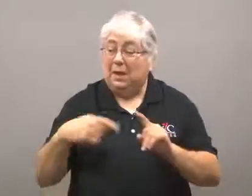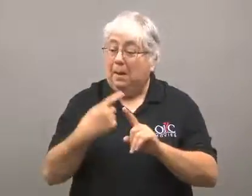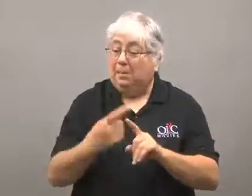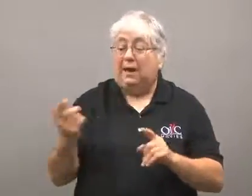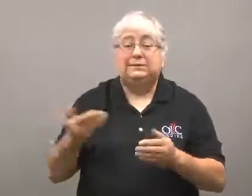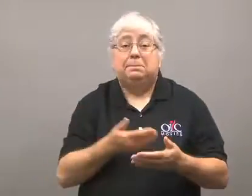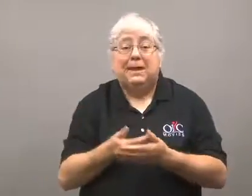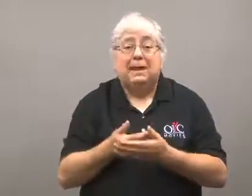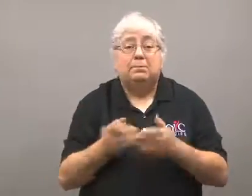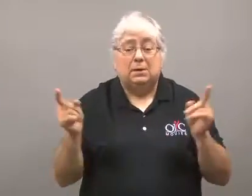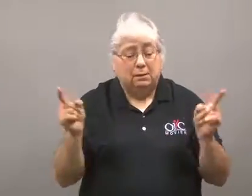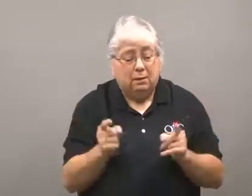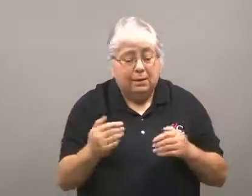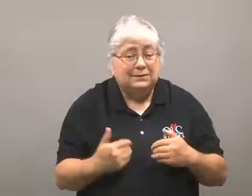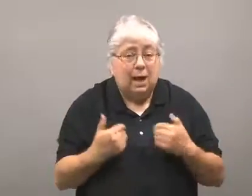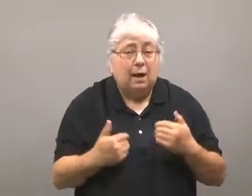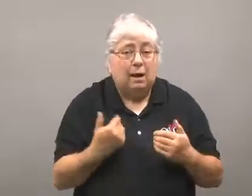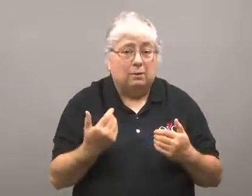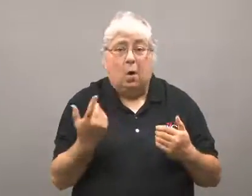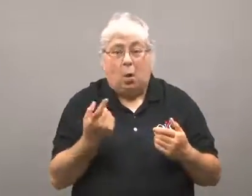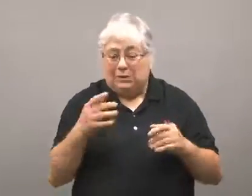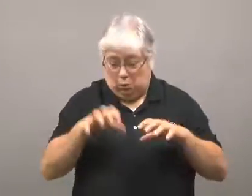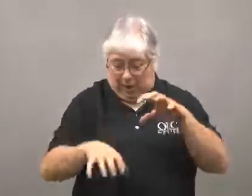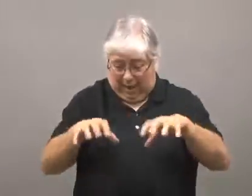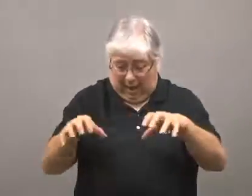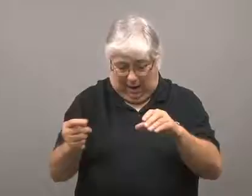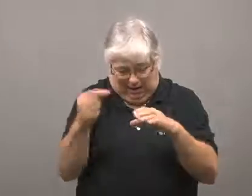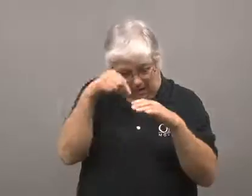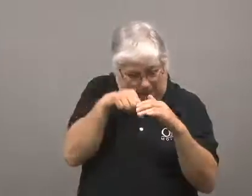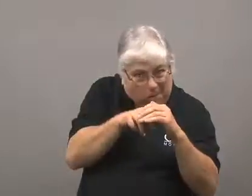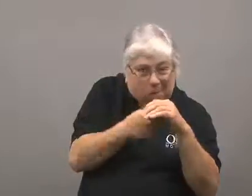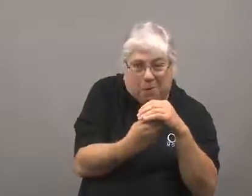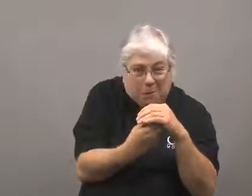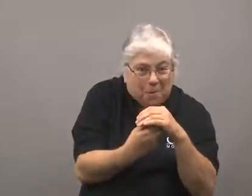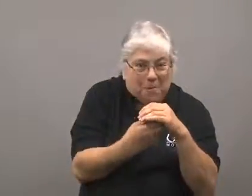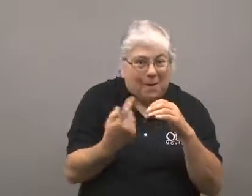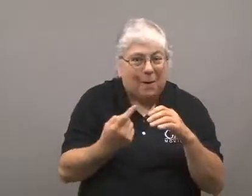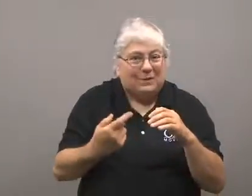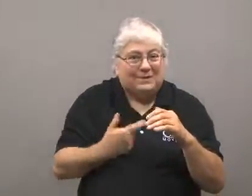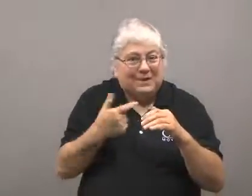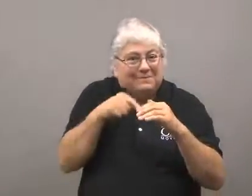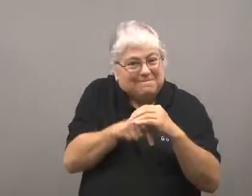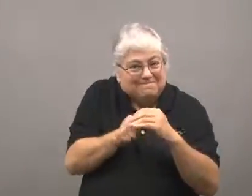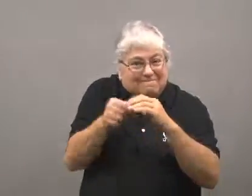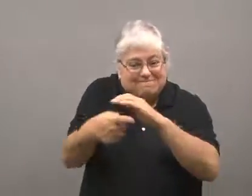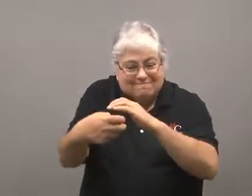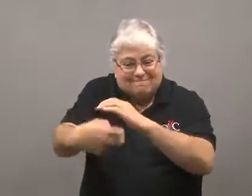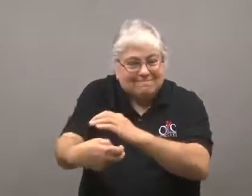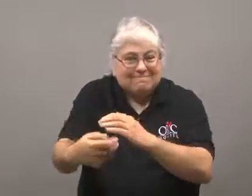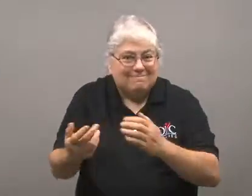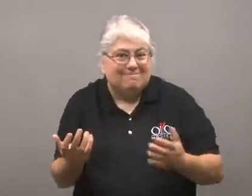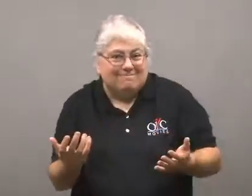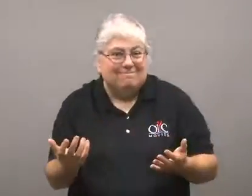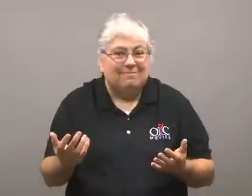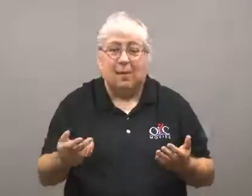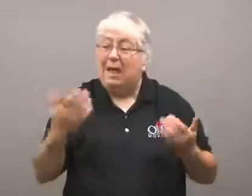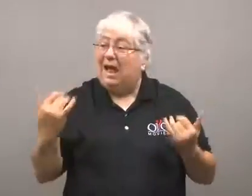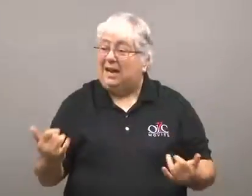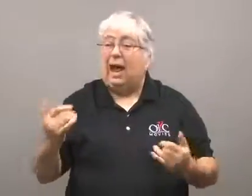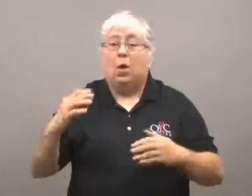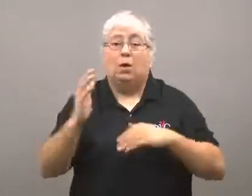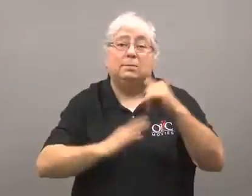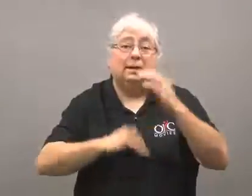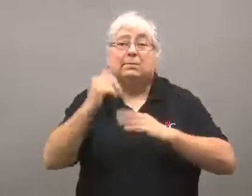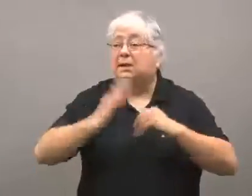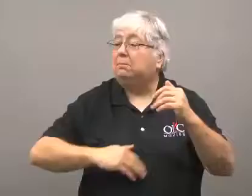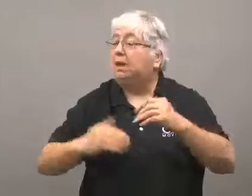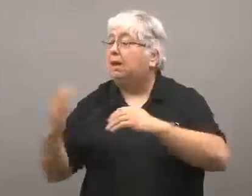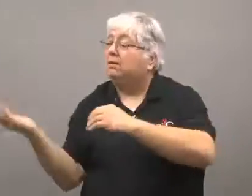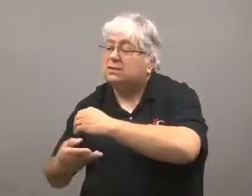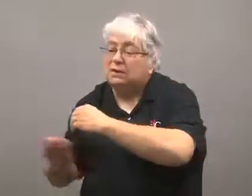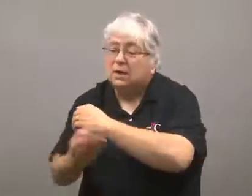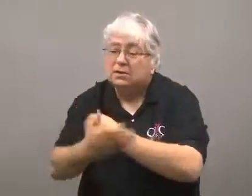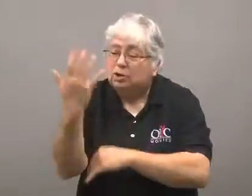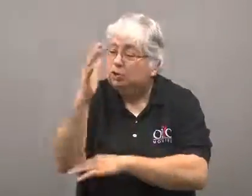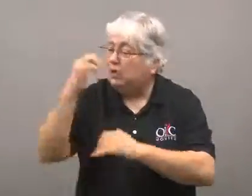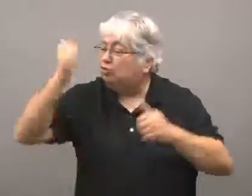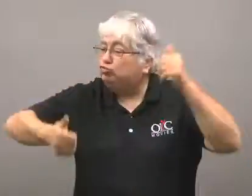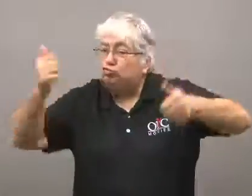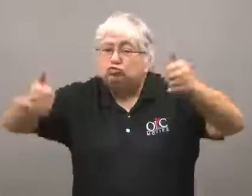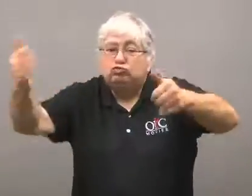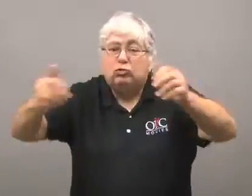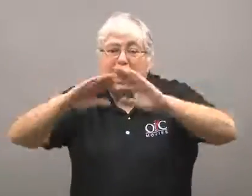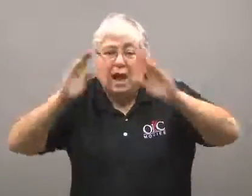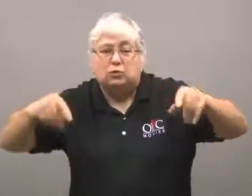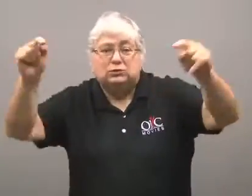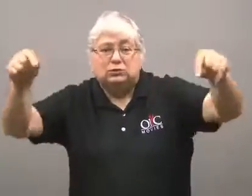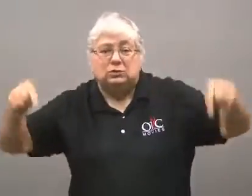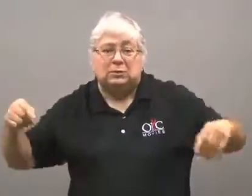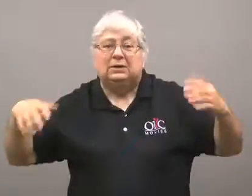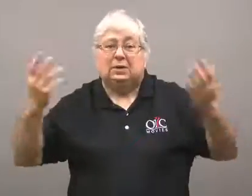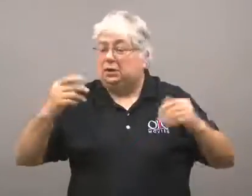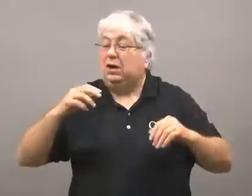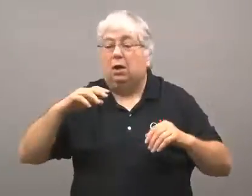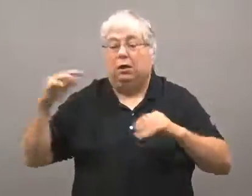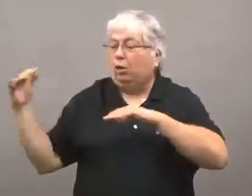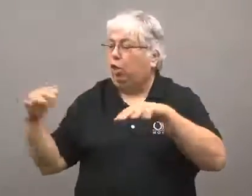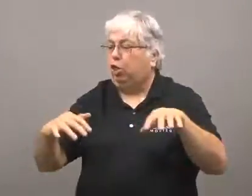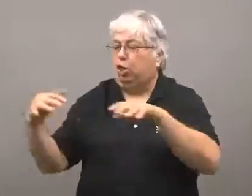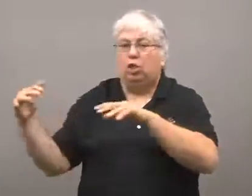The young salamanders like to hide in nooks in the rocks.